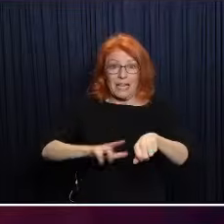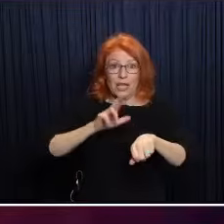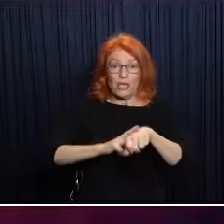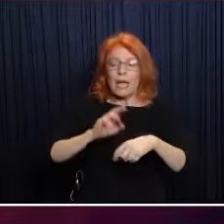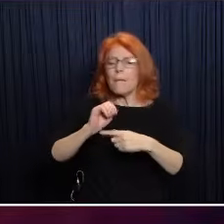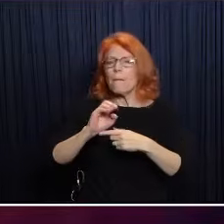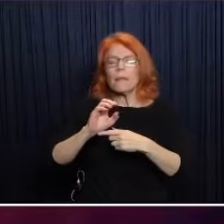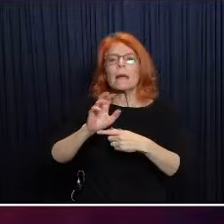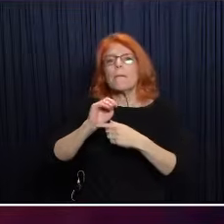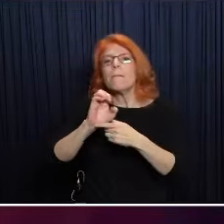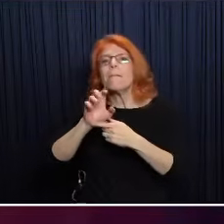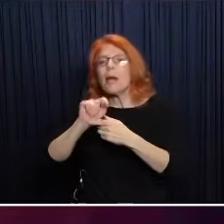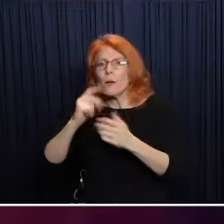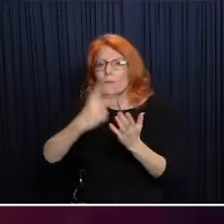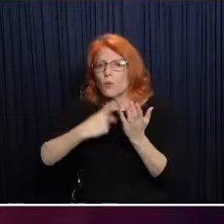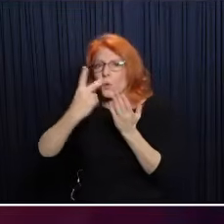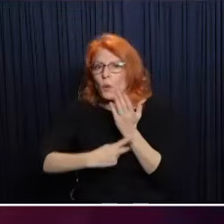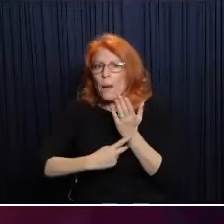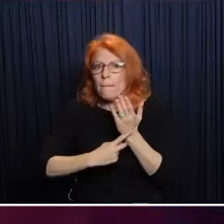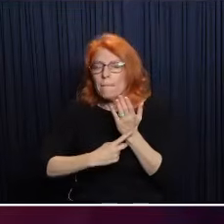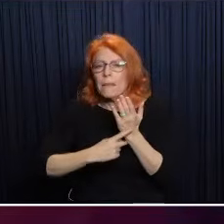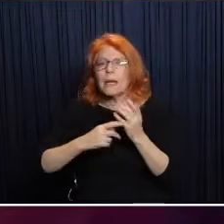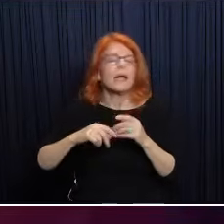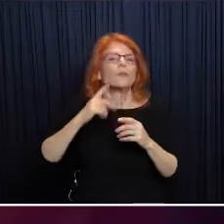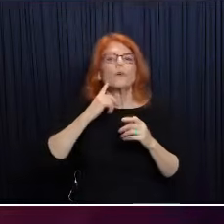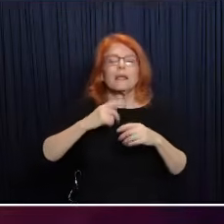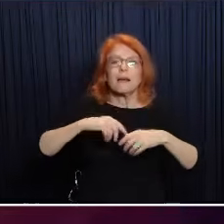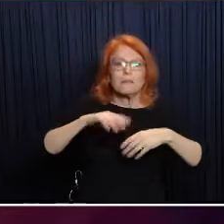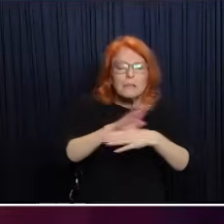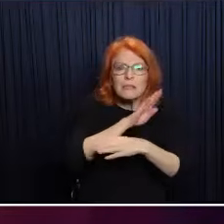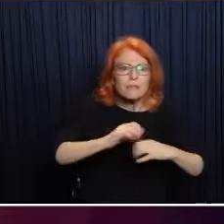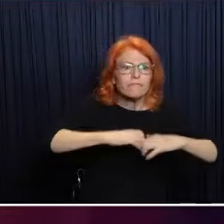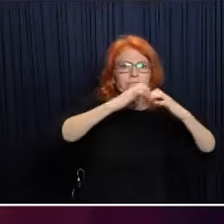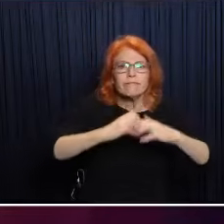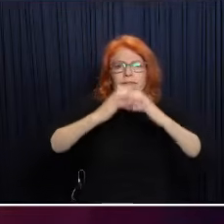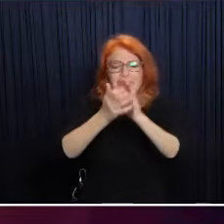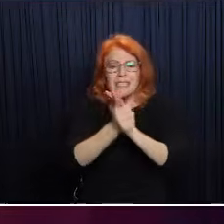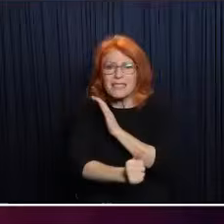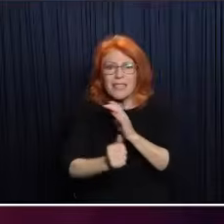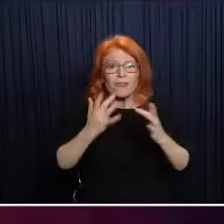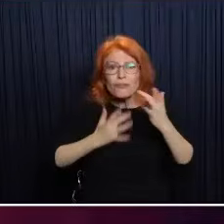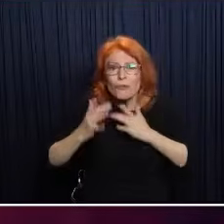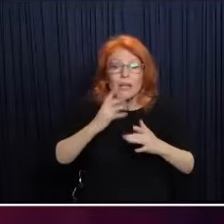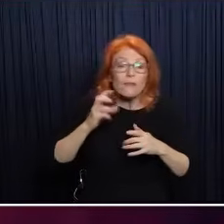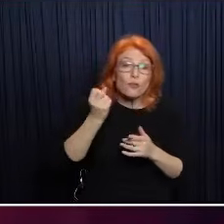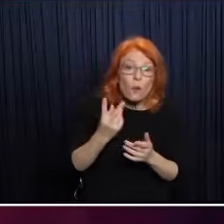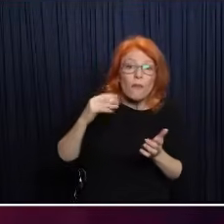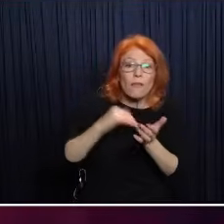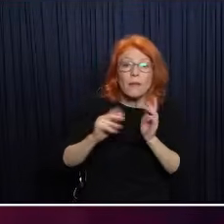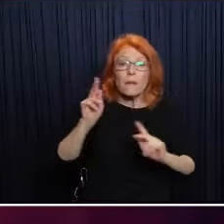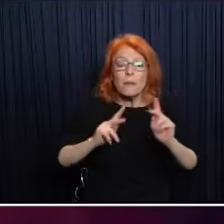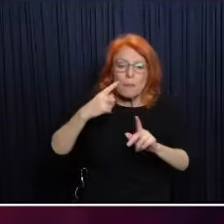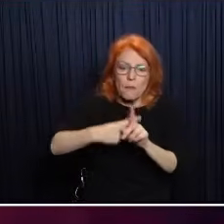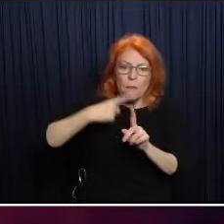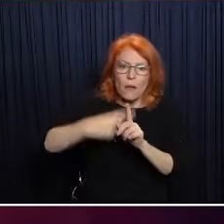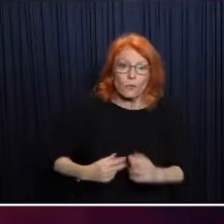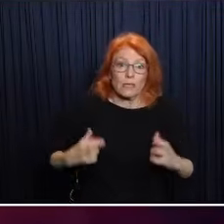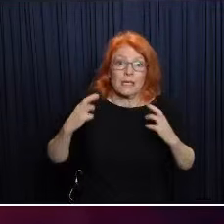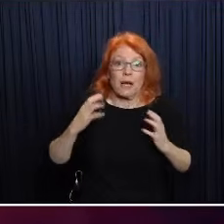IT DRIVES OUR ECONOMY. AS A NATION, WE NEED A MERIT-BASED IMMIGRATION PROGRAM AS WE REINDUSTRIALIZE AND HAVE